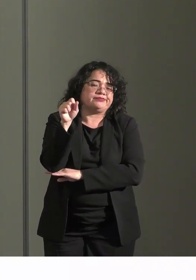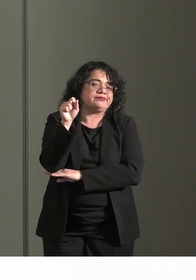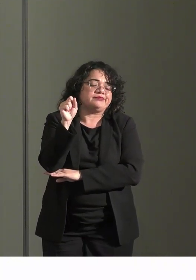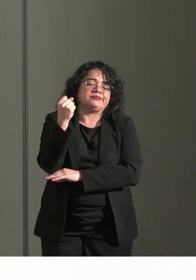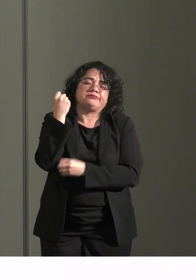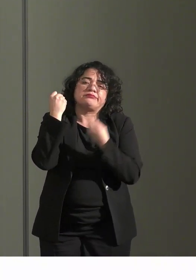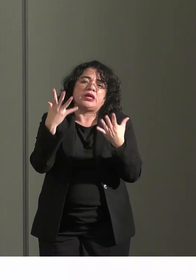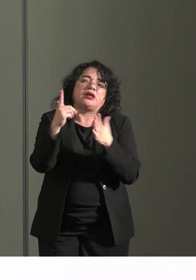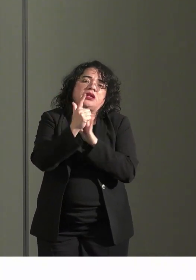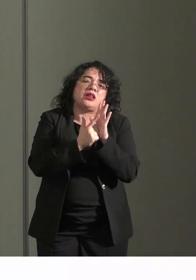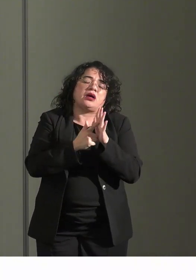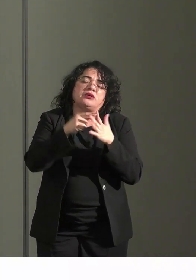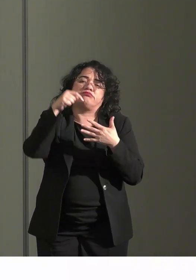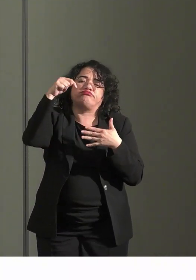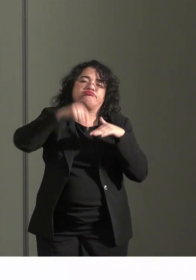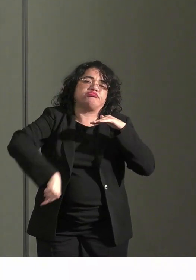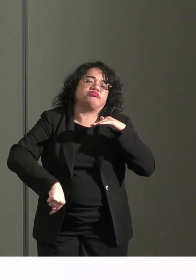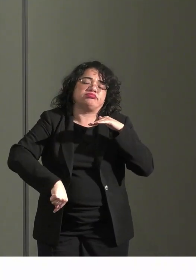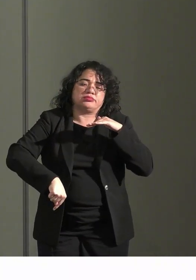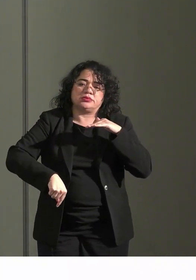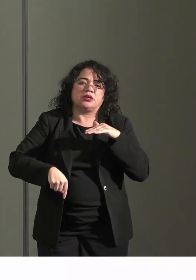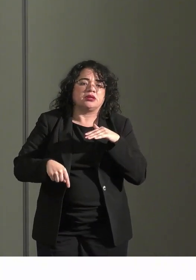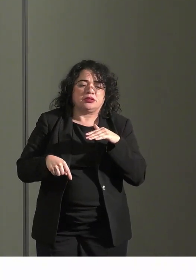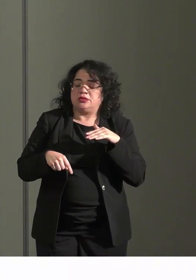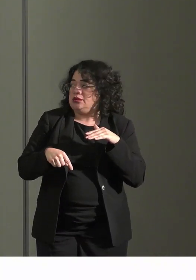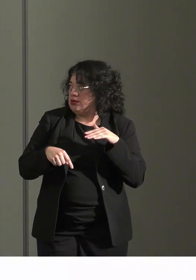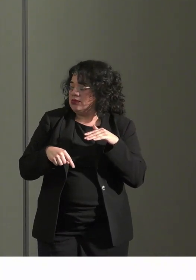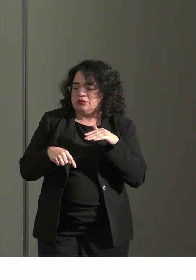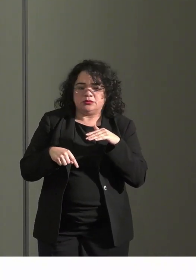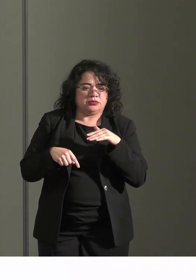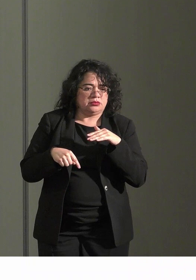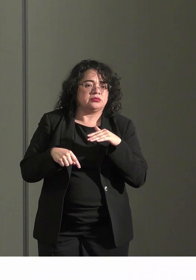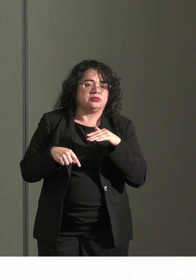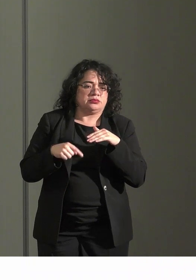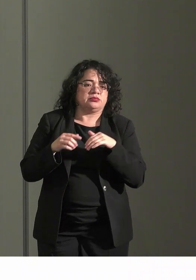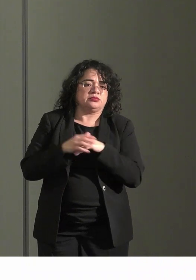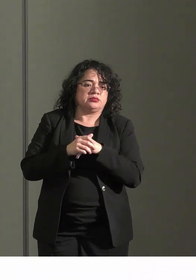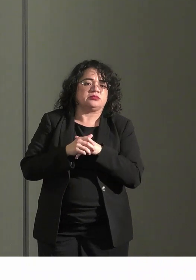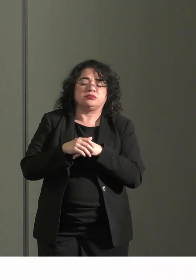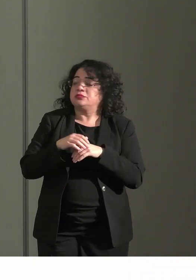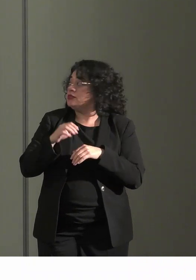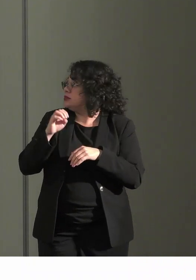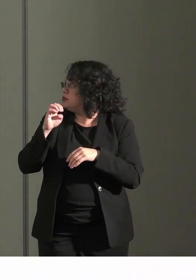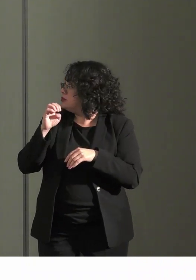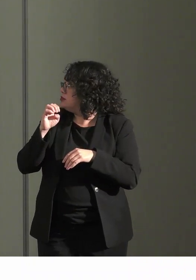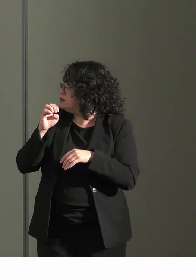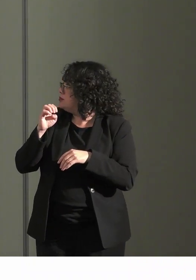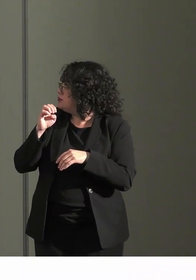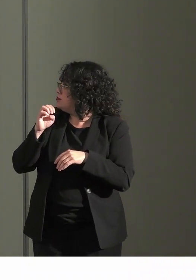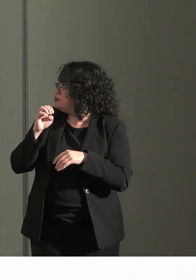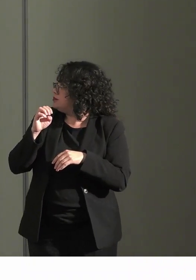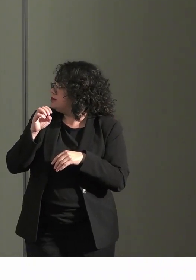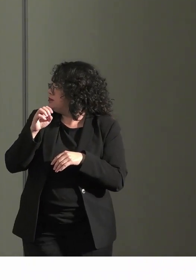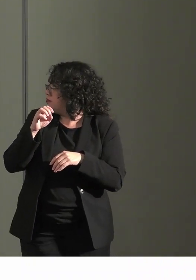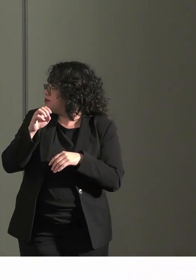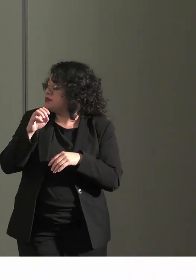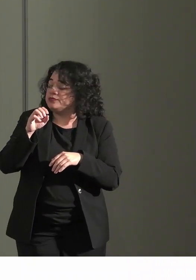of laws and I think this European Accessibility Act is likely going to challenge the position in